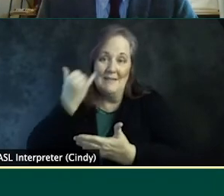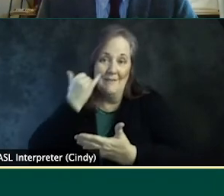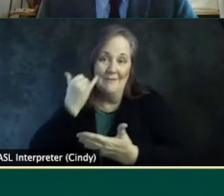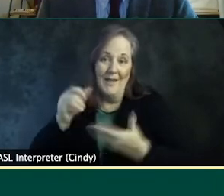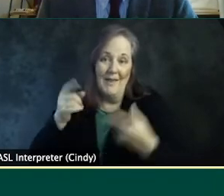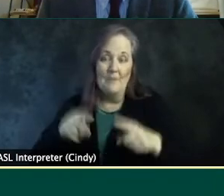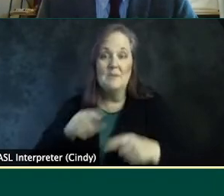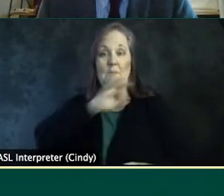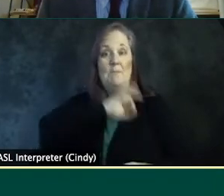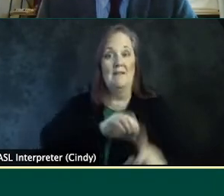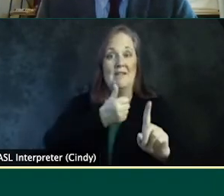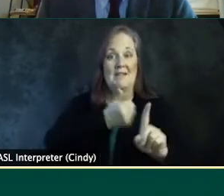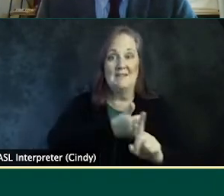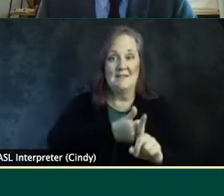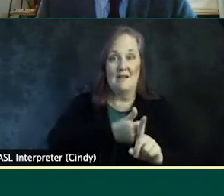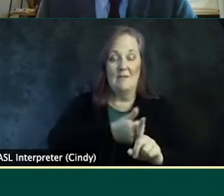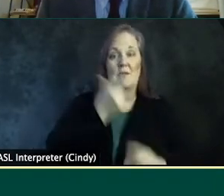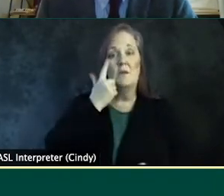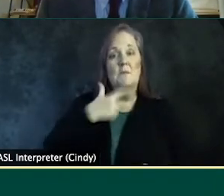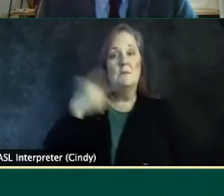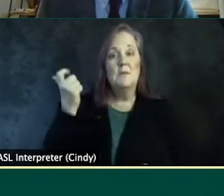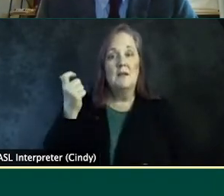for drivers to be treated as employees by the companies.